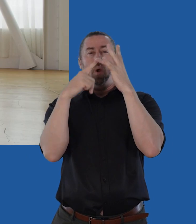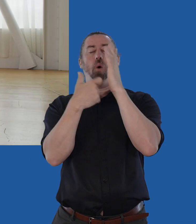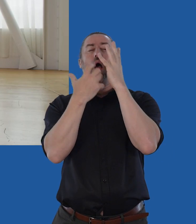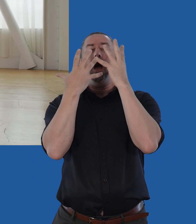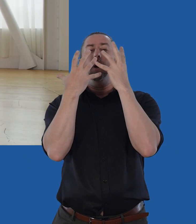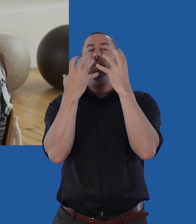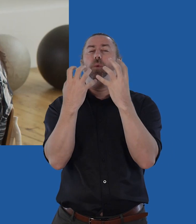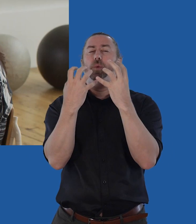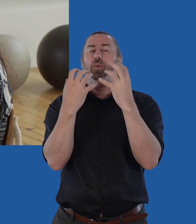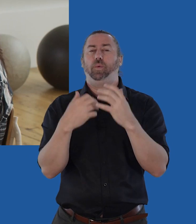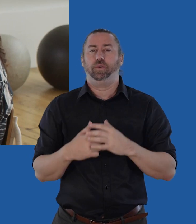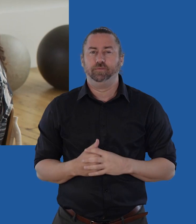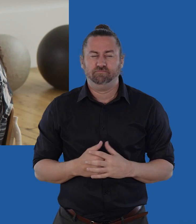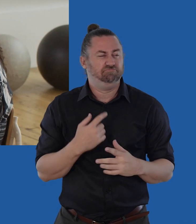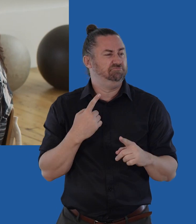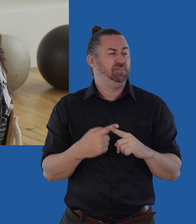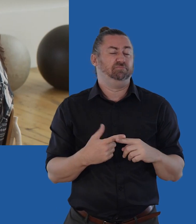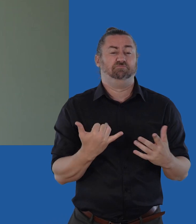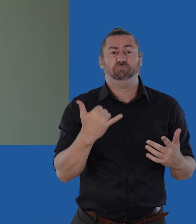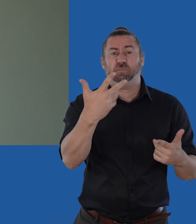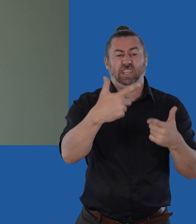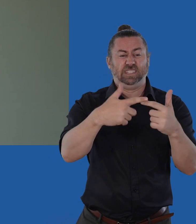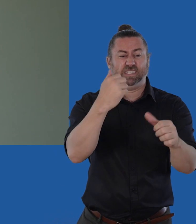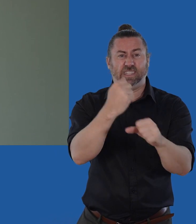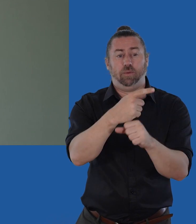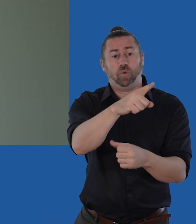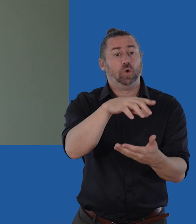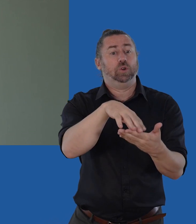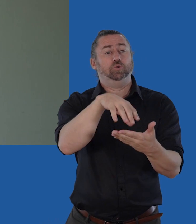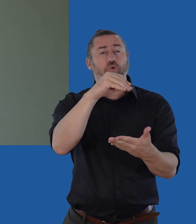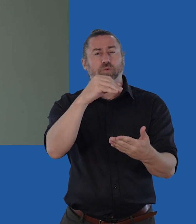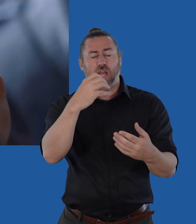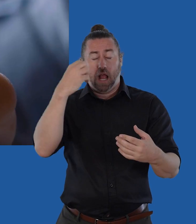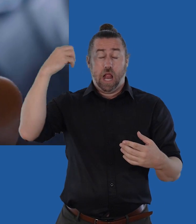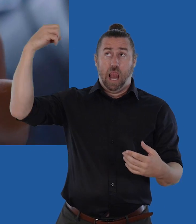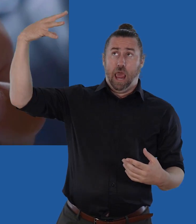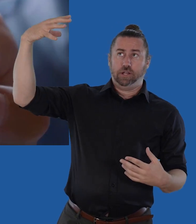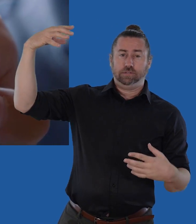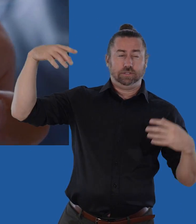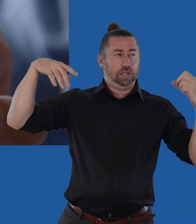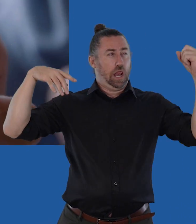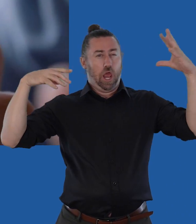We thought about, hey, there's a student who might have light sensitivity in a classroom and there's a card of machines,